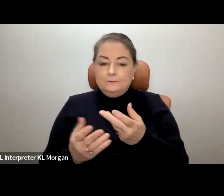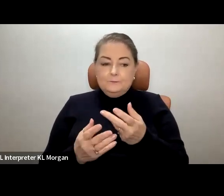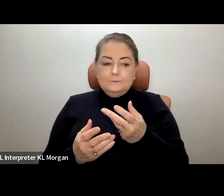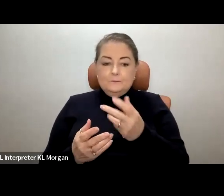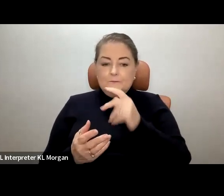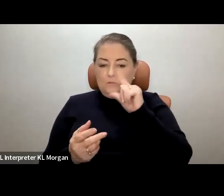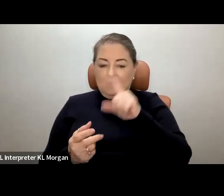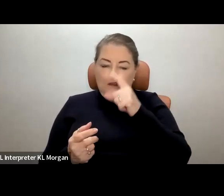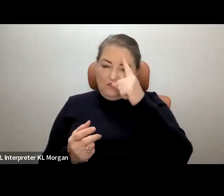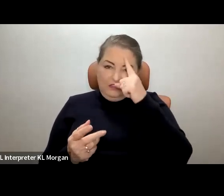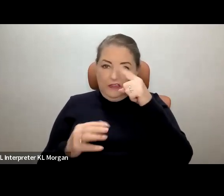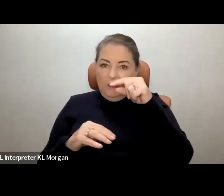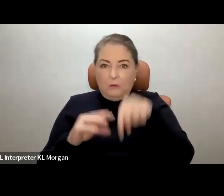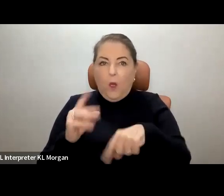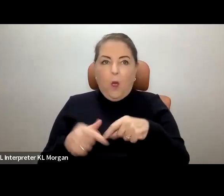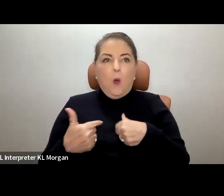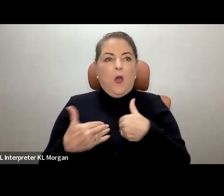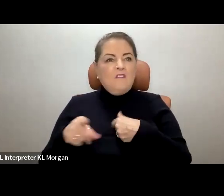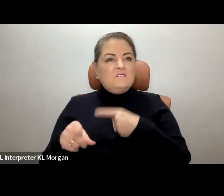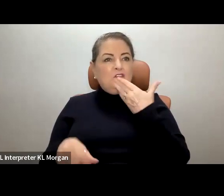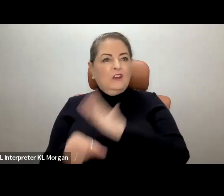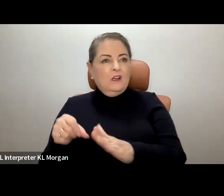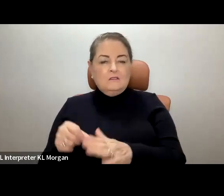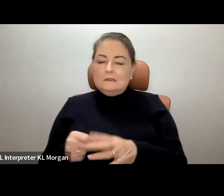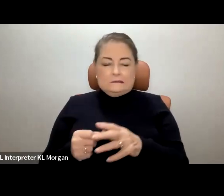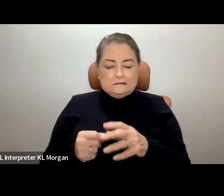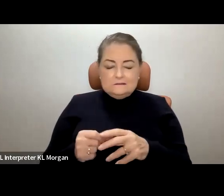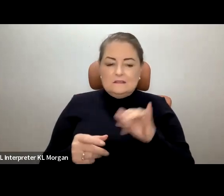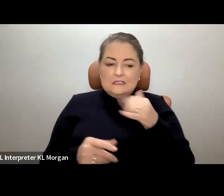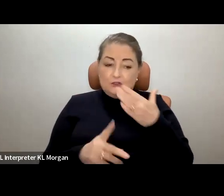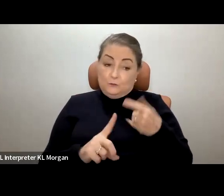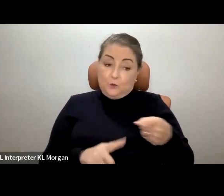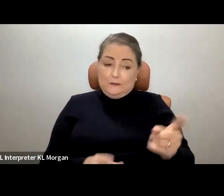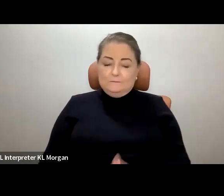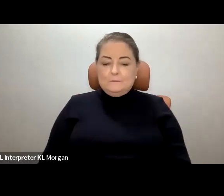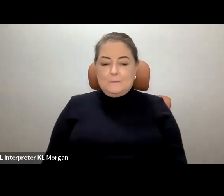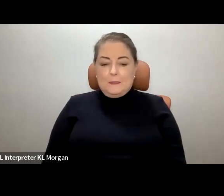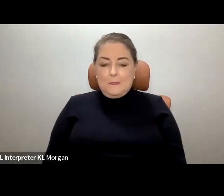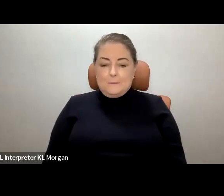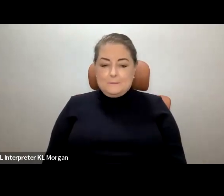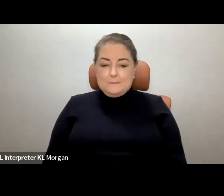think much more about it. But anyway, I think that was a good point, too.